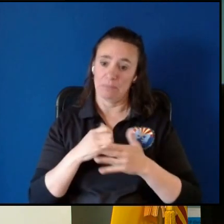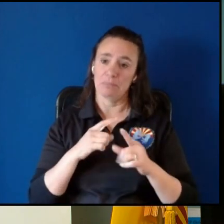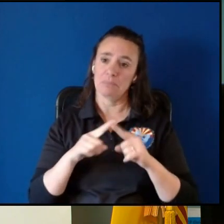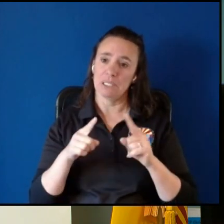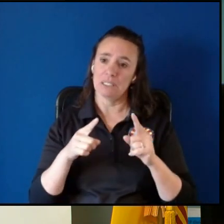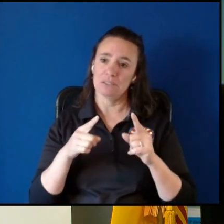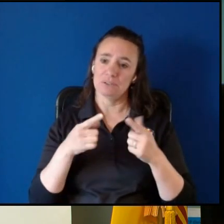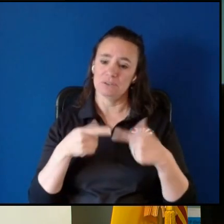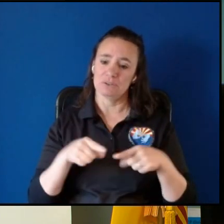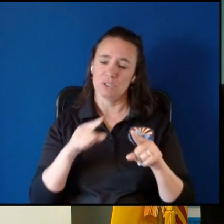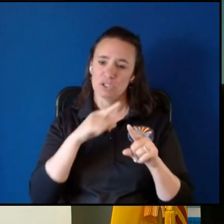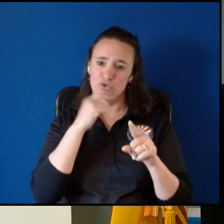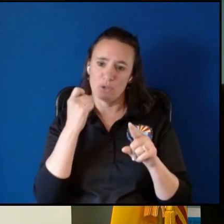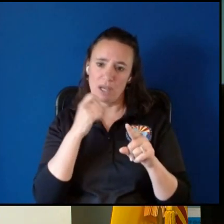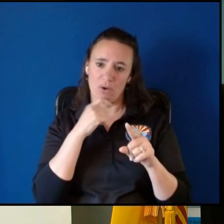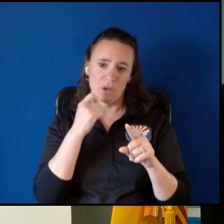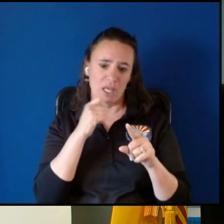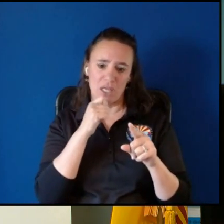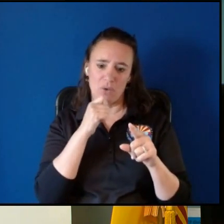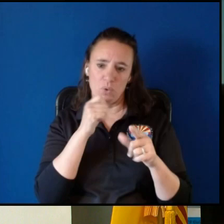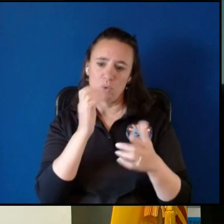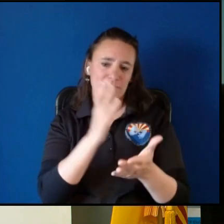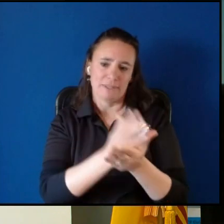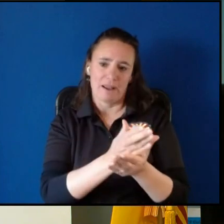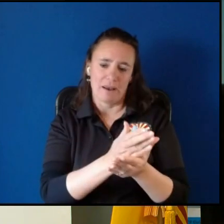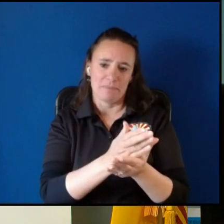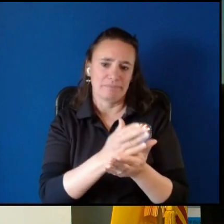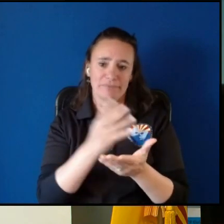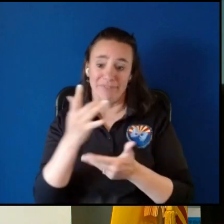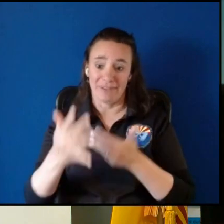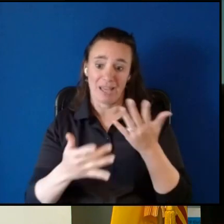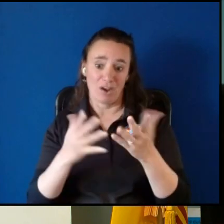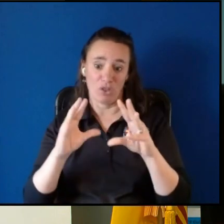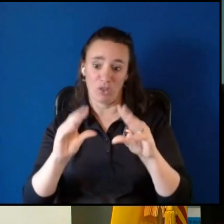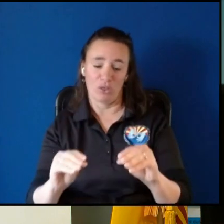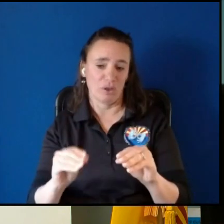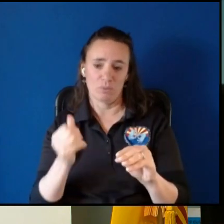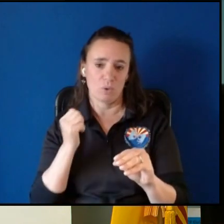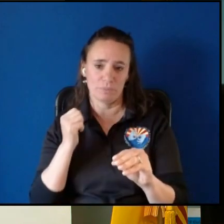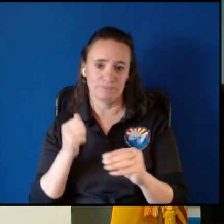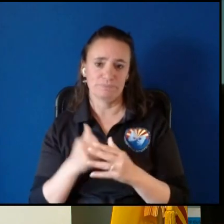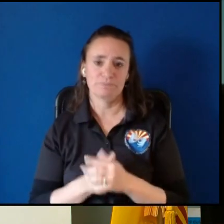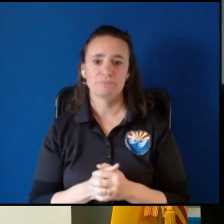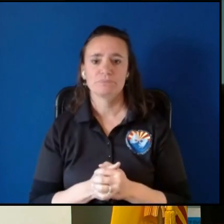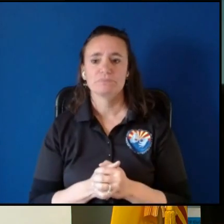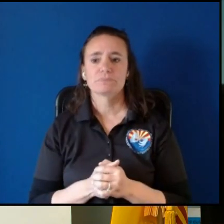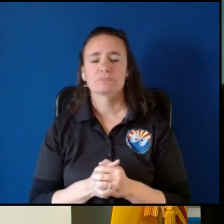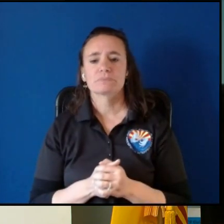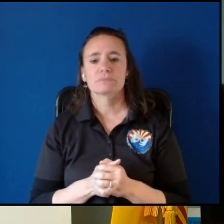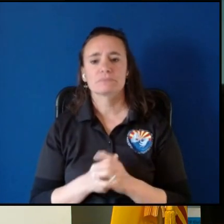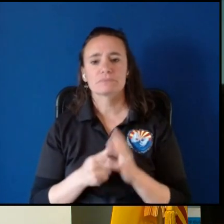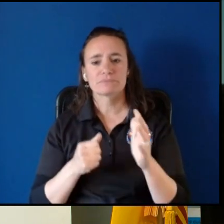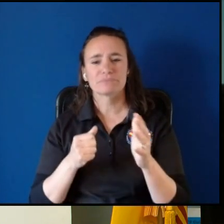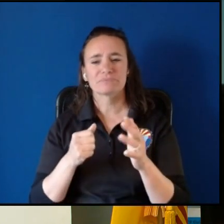So, let's move on to, I believe next is our final slide which is the matrix. This the tool we use here on the